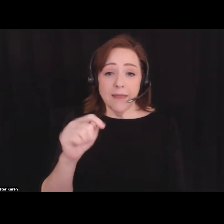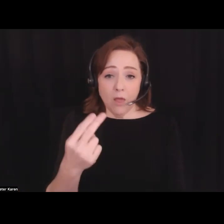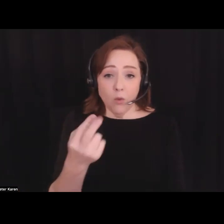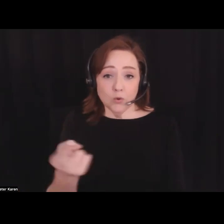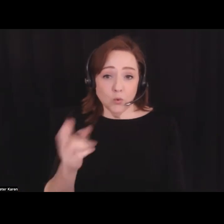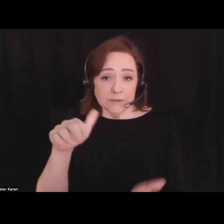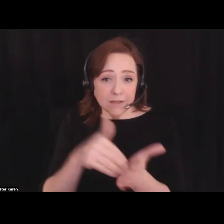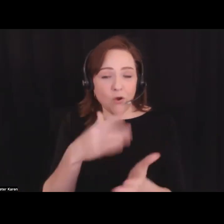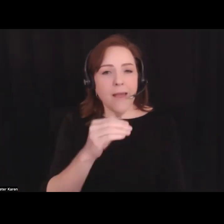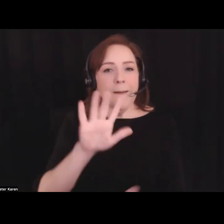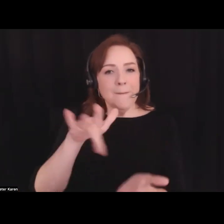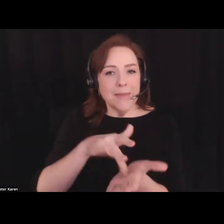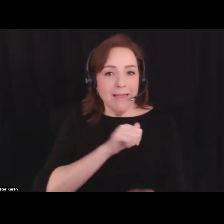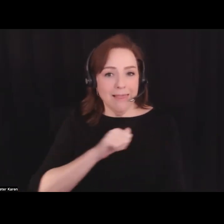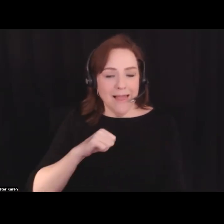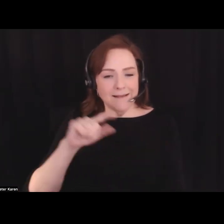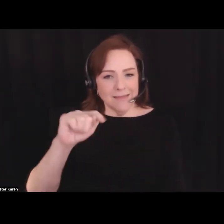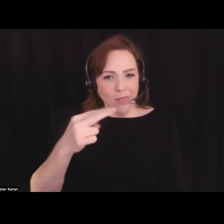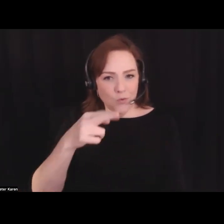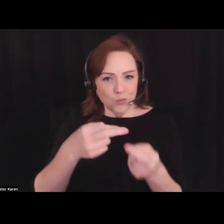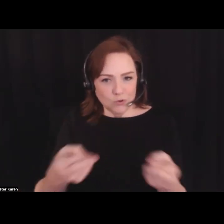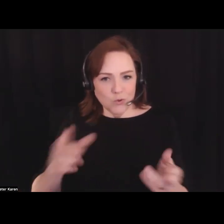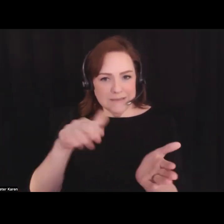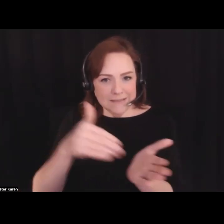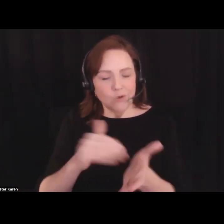Resource Center have been partnering with the North Carolina division of services